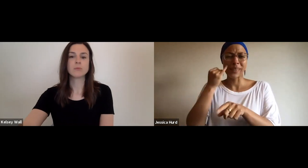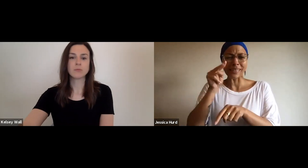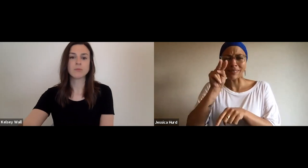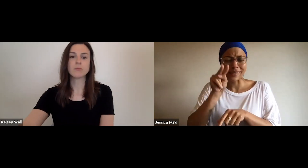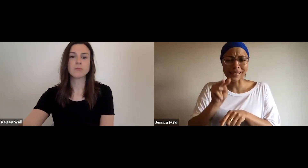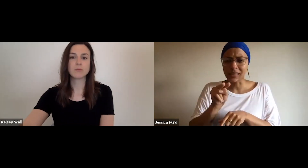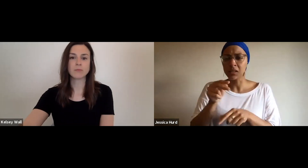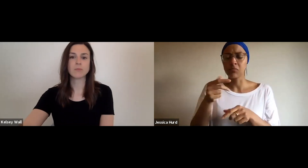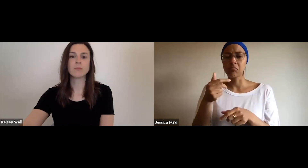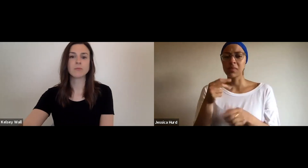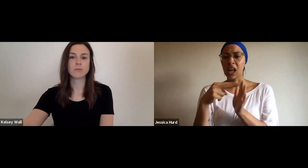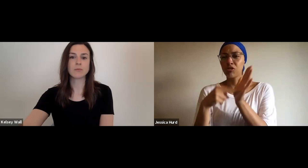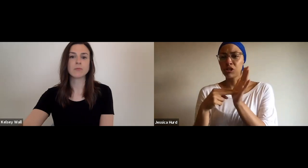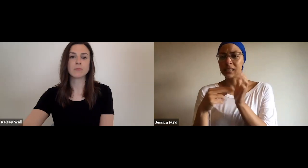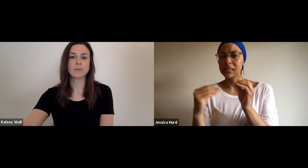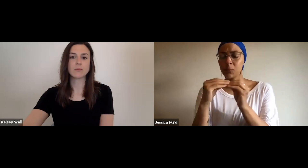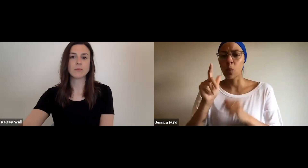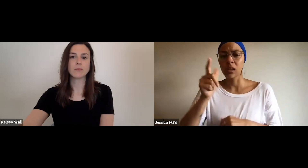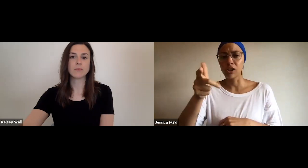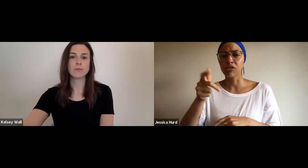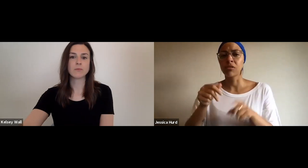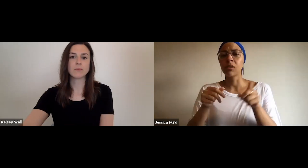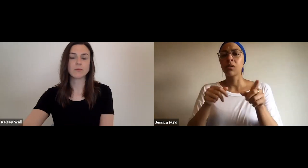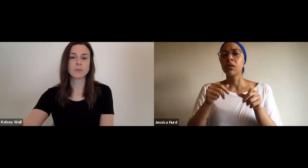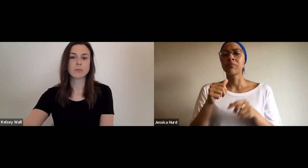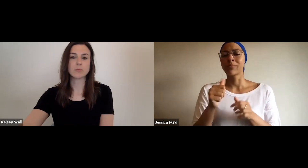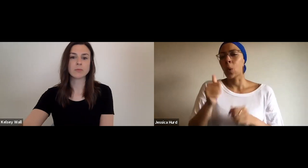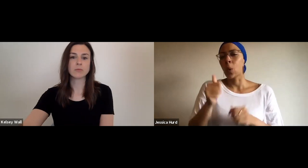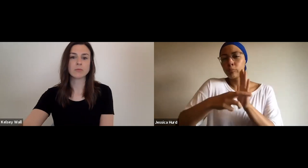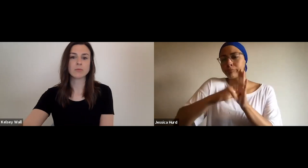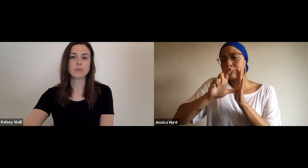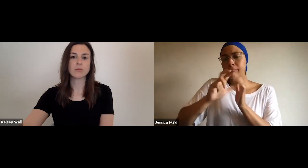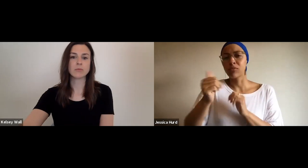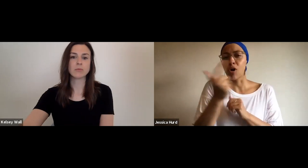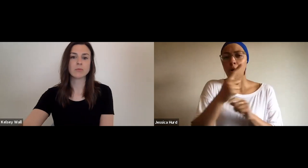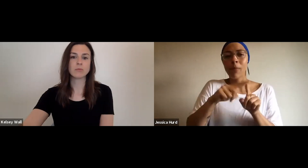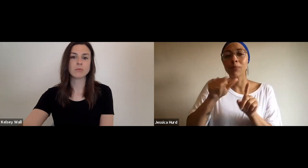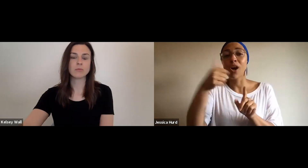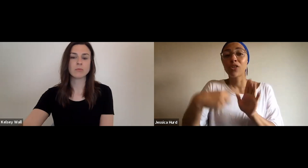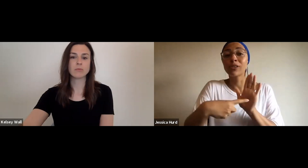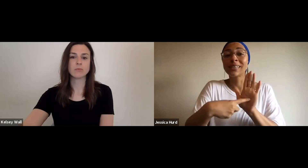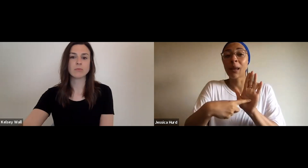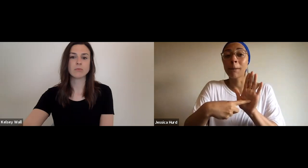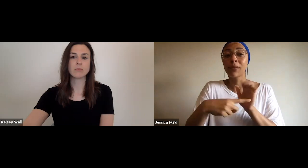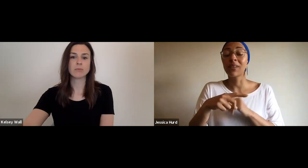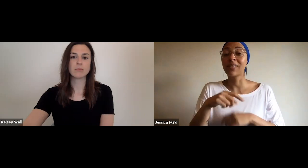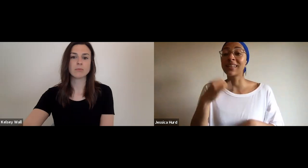Again, Loriann will share this PowerPoint with you after the presentation so that you can blow it up and see it and read it better and everything.